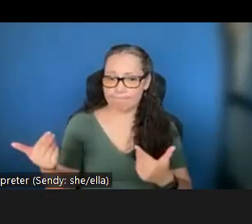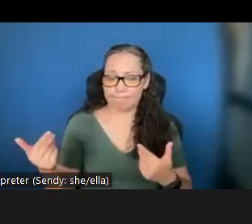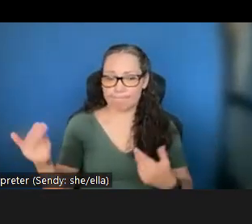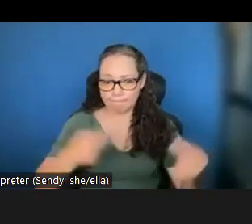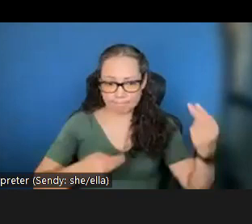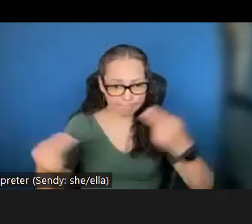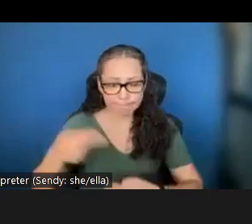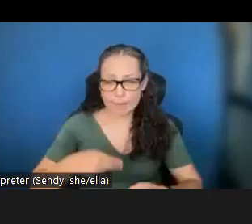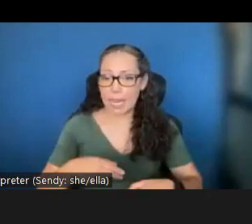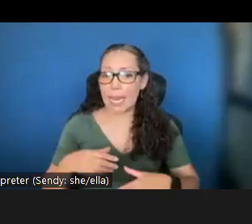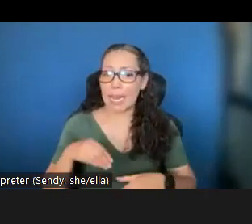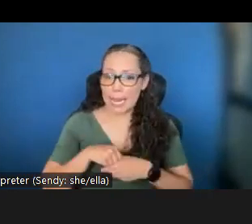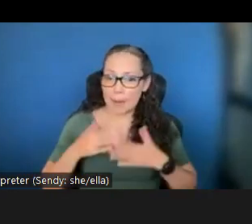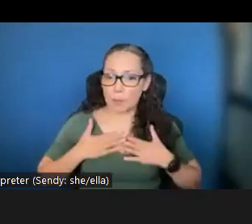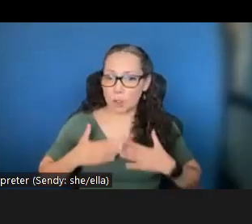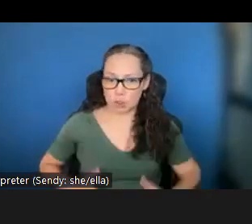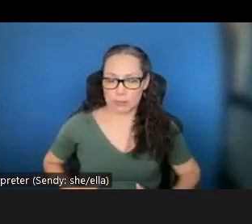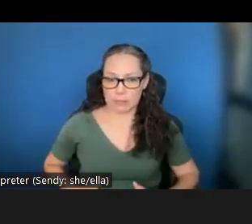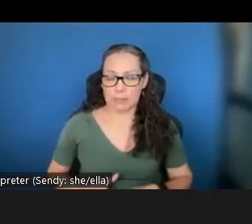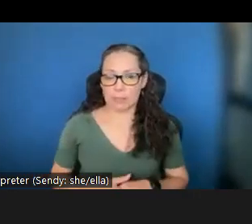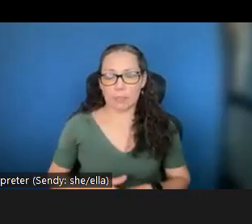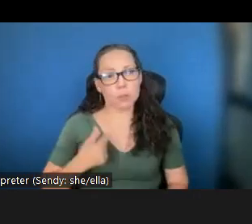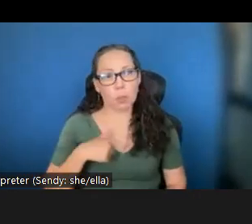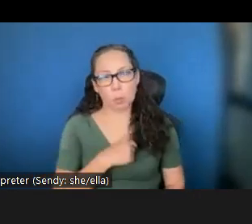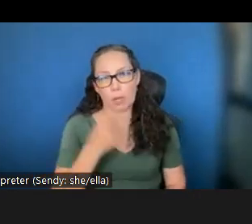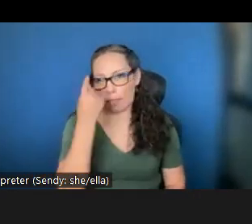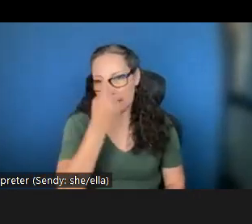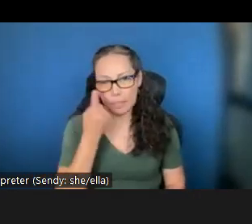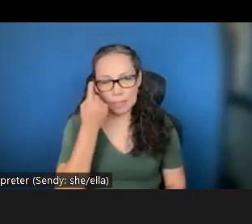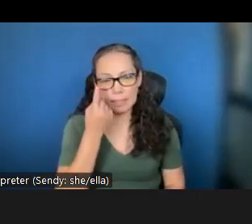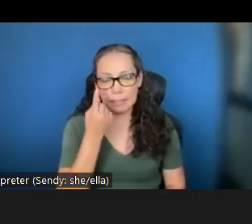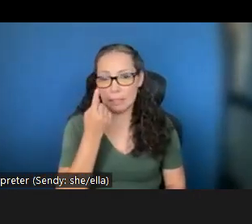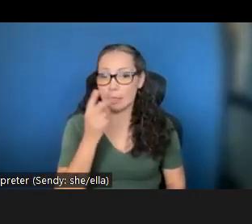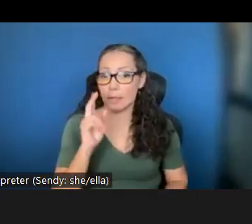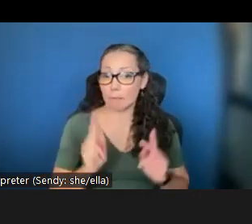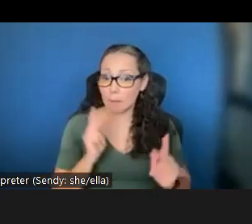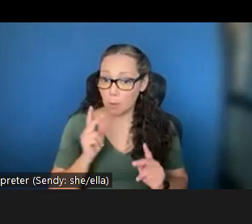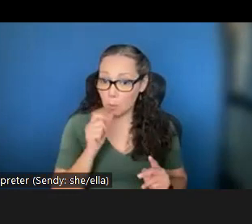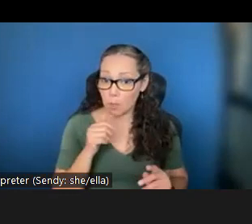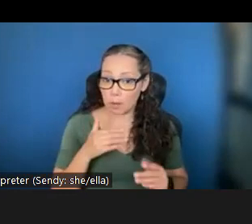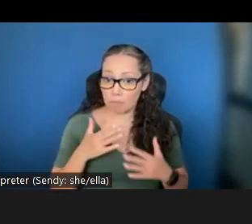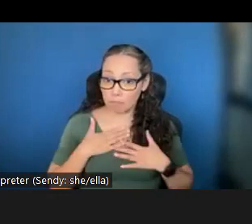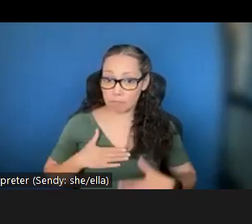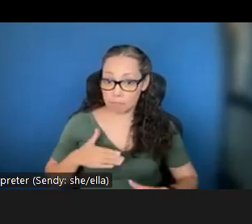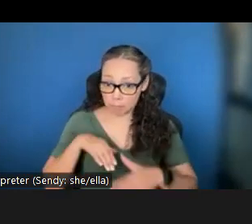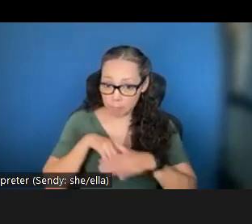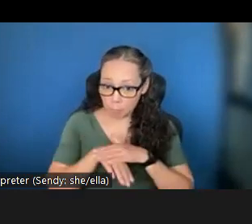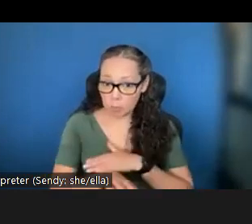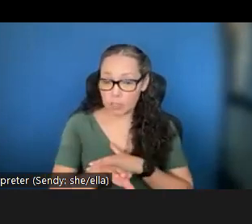so part of what we're thinking is for those who do come in person if we could maybe do an RSVP